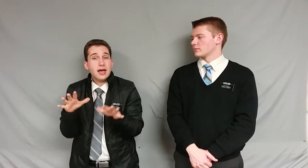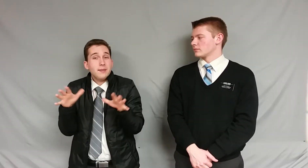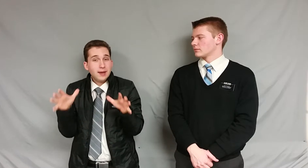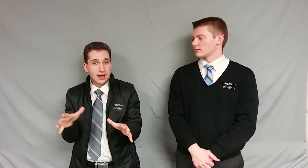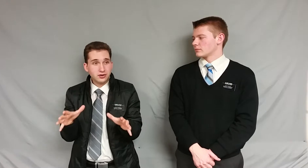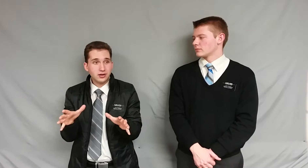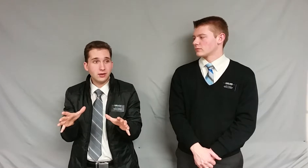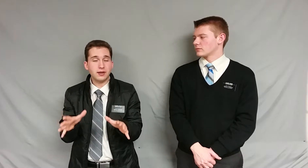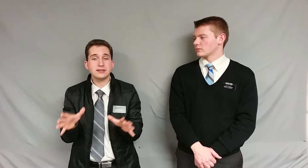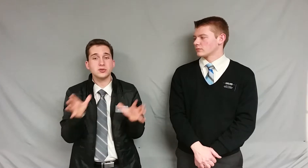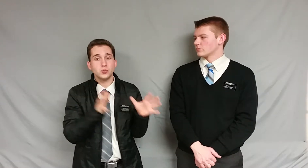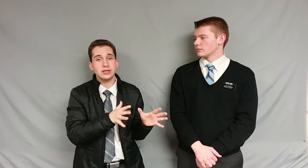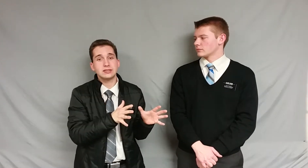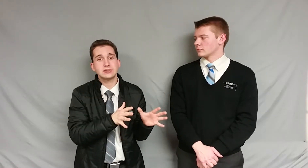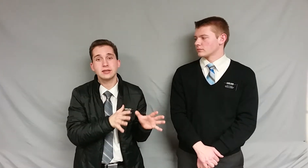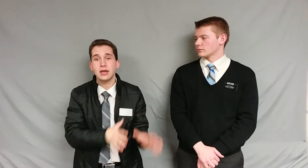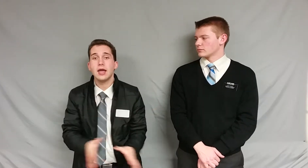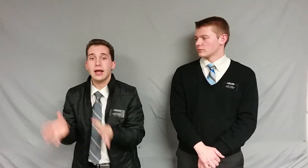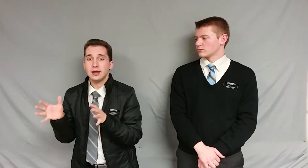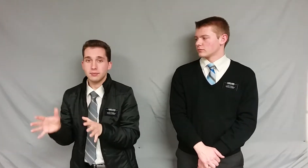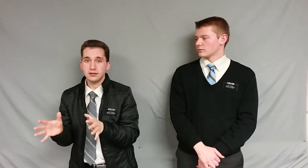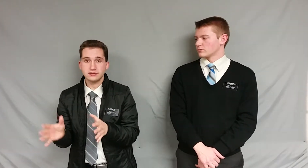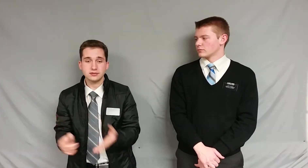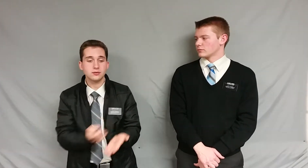That pattern applies to weeks and months